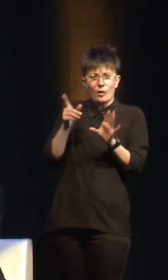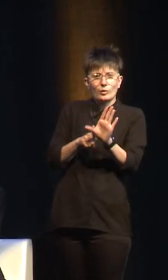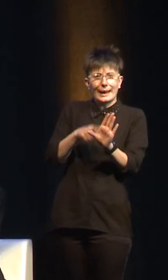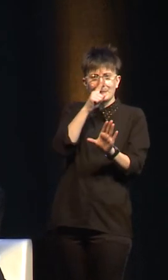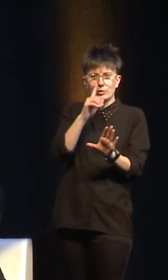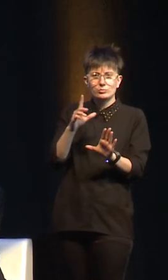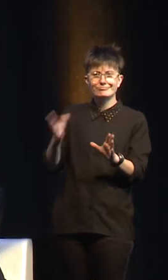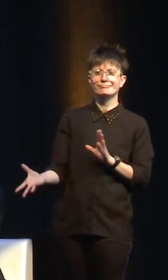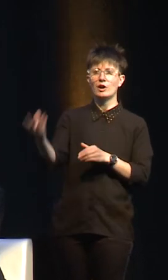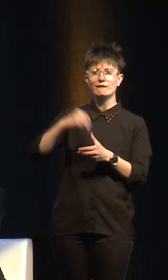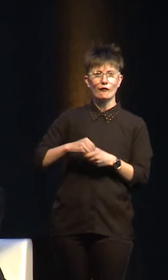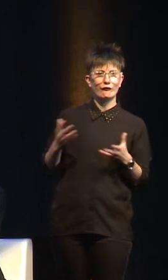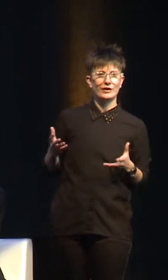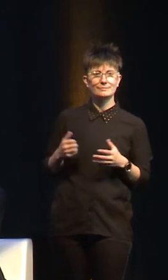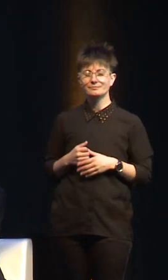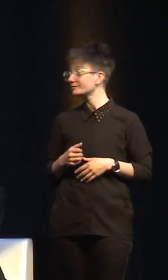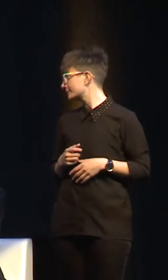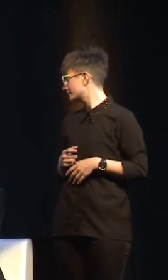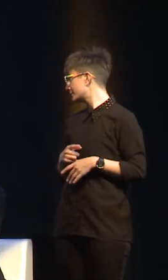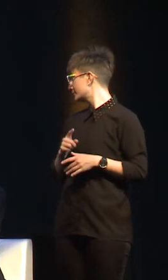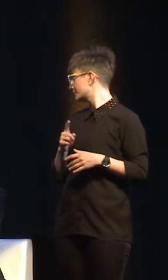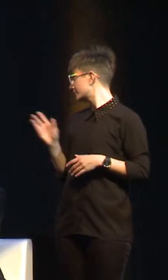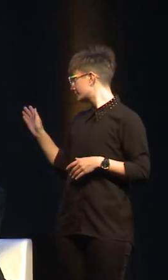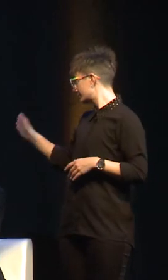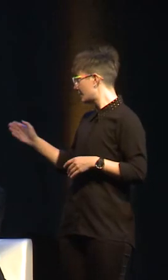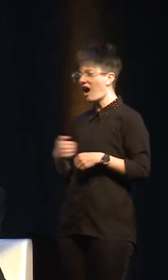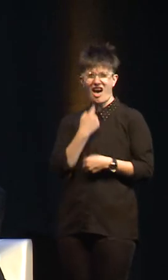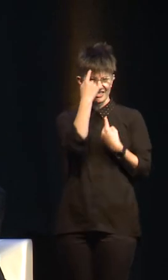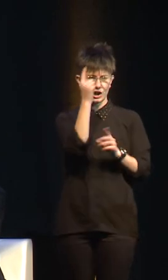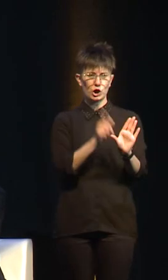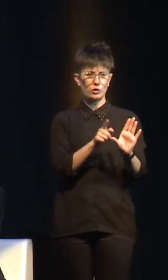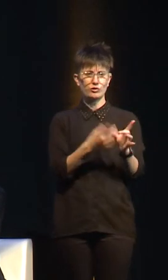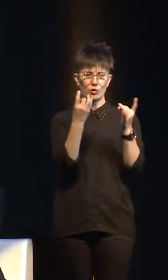Eddie: I think young people are at the table already, I really do. I feel like and you